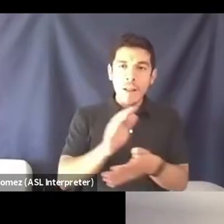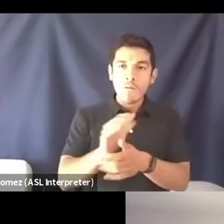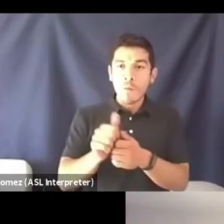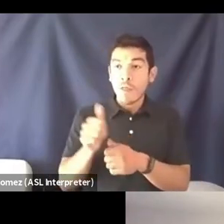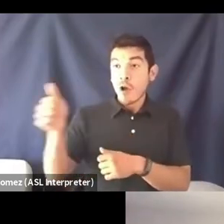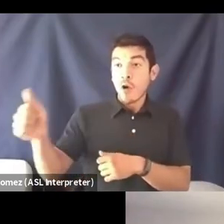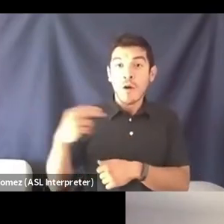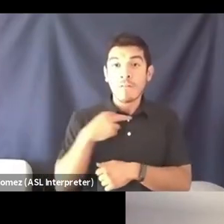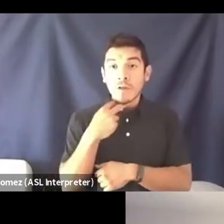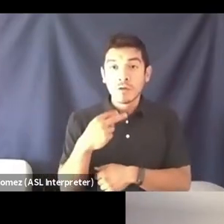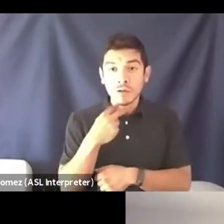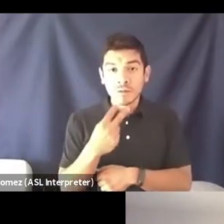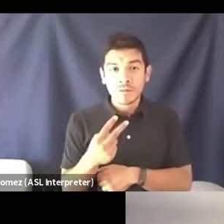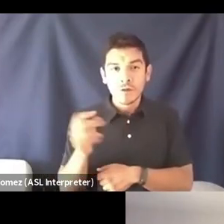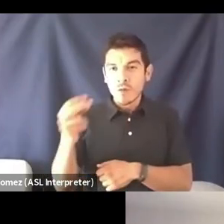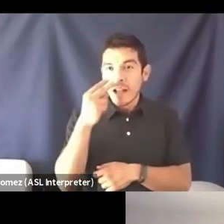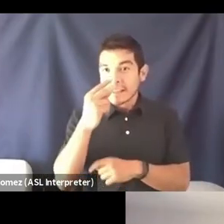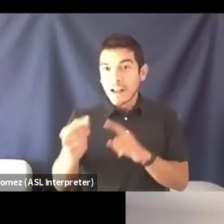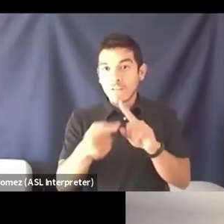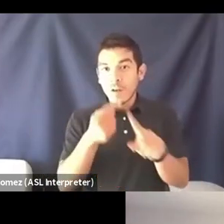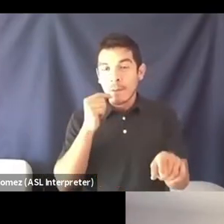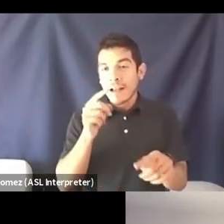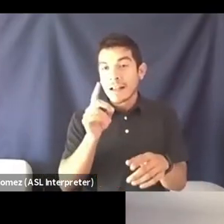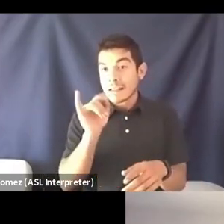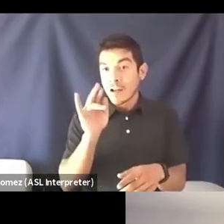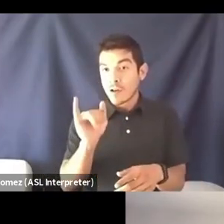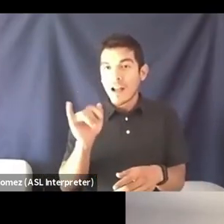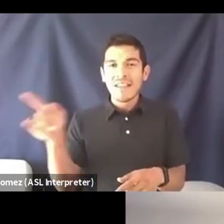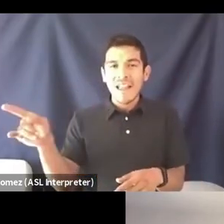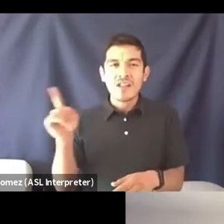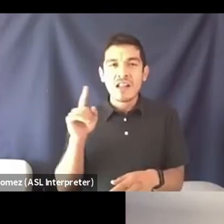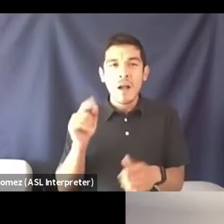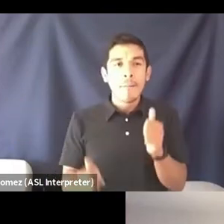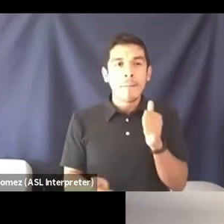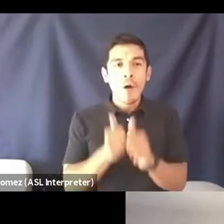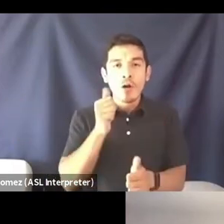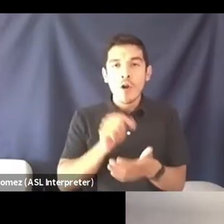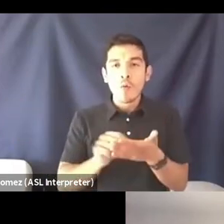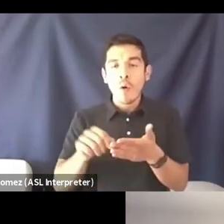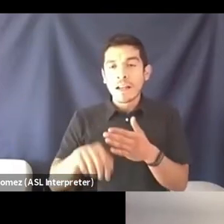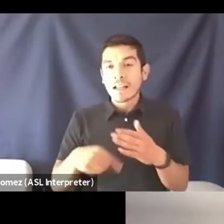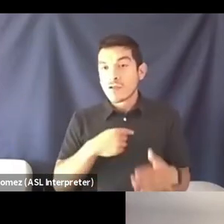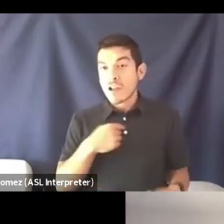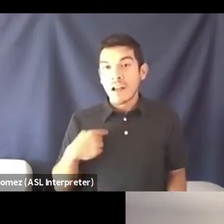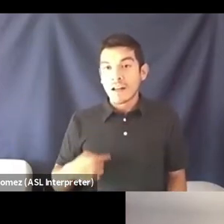You can see from the diary that she mostly wrote in Chinese. Can you guys talk to me